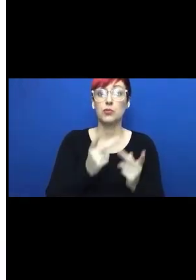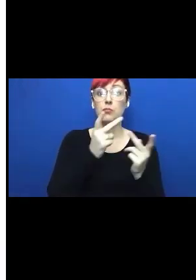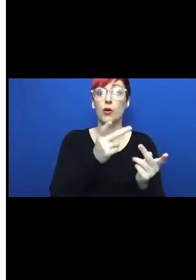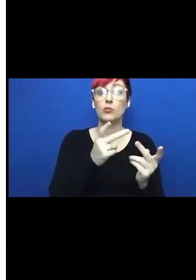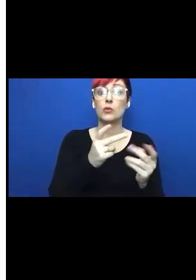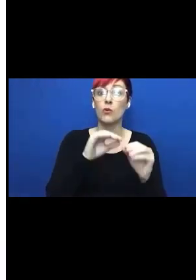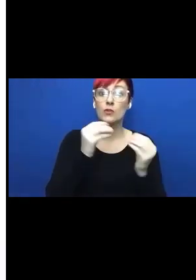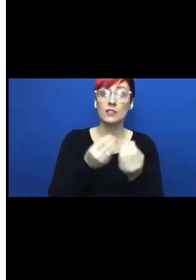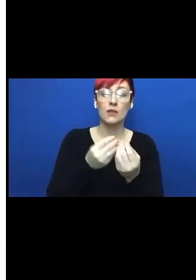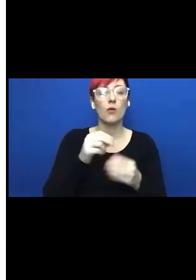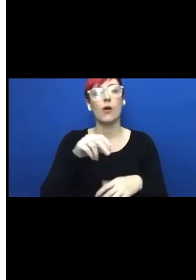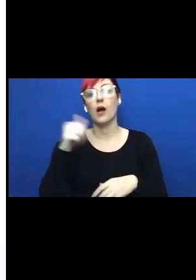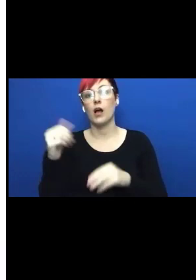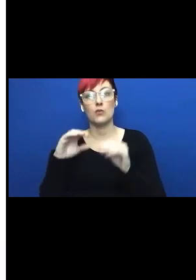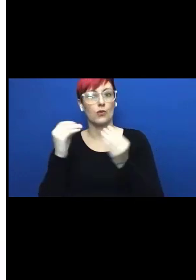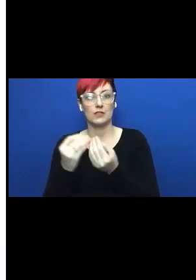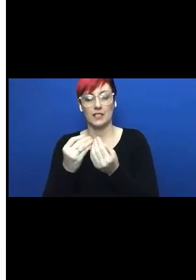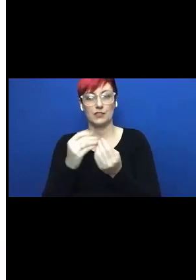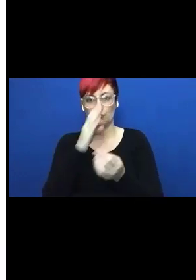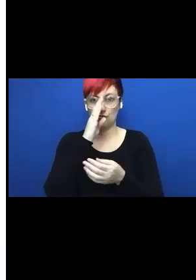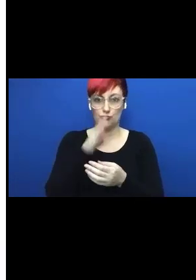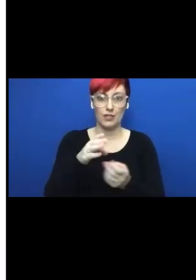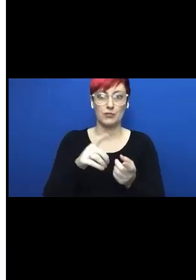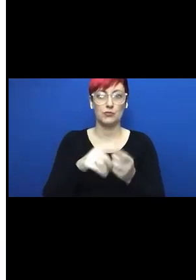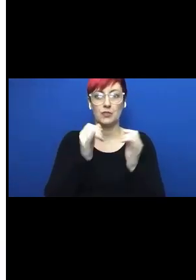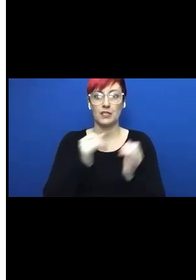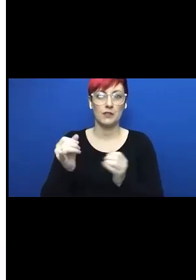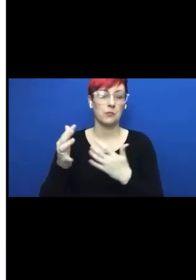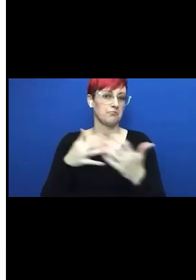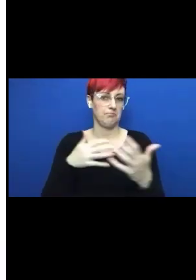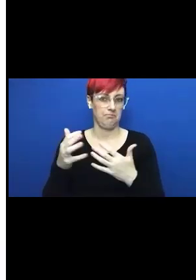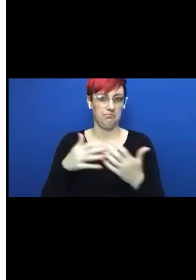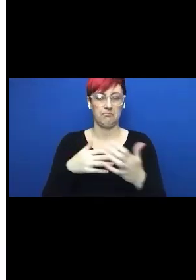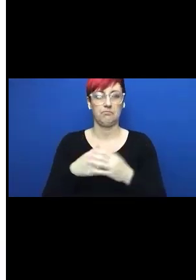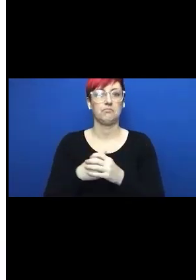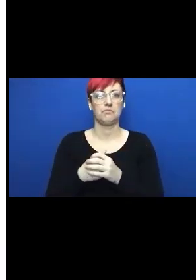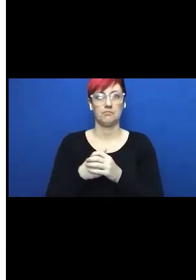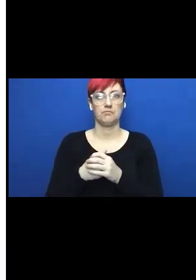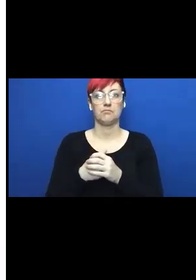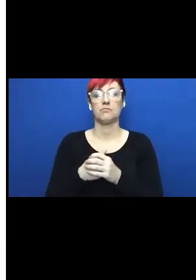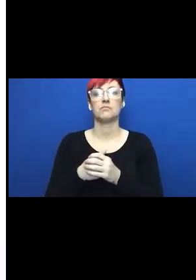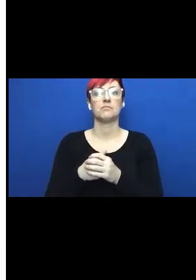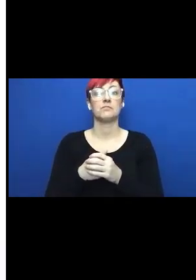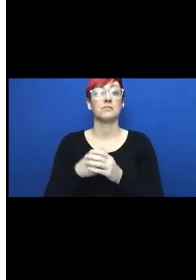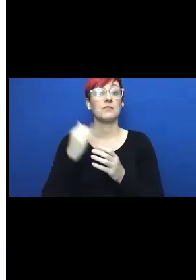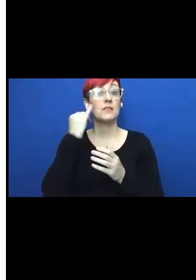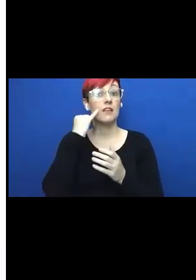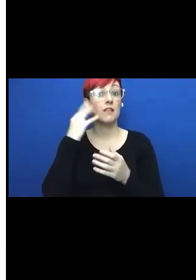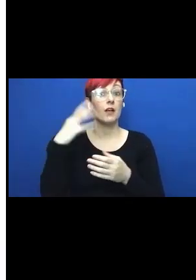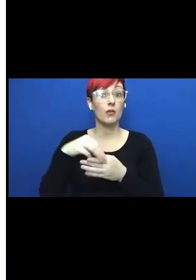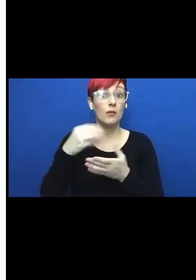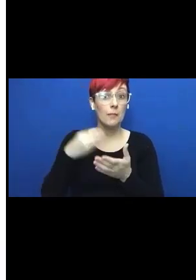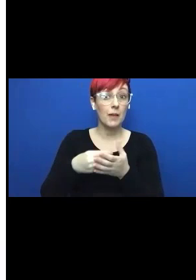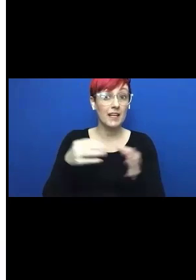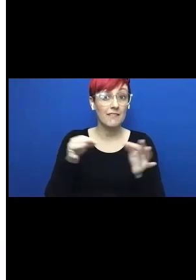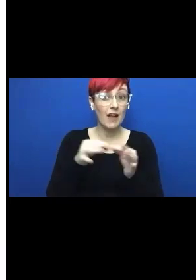another organization, or directly to the individual, and regardless of whether or not there's money value engaged here,